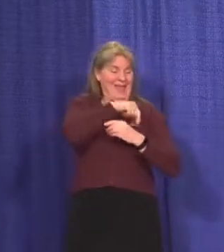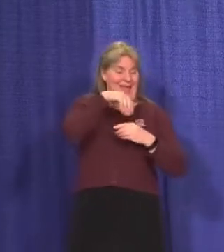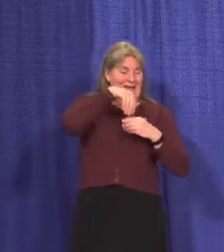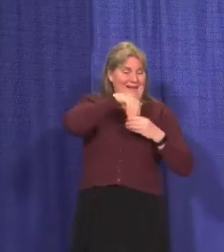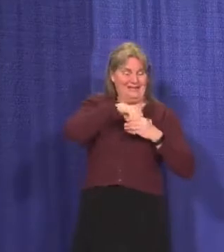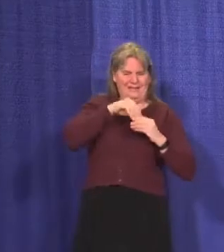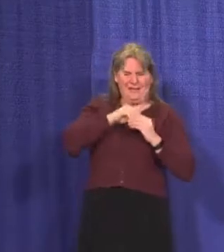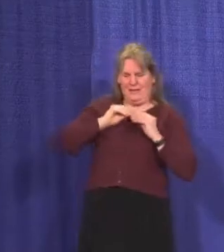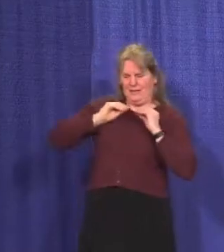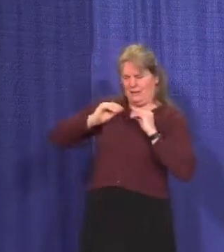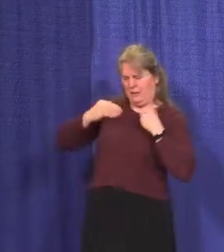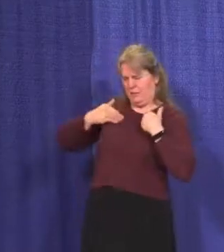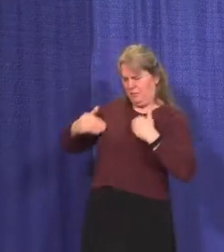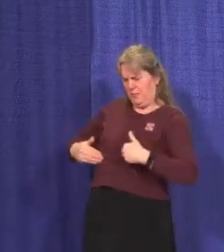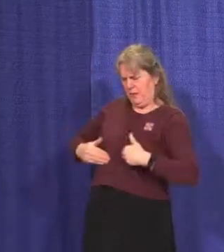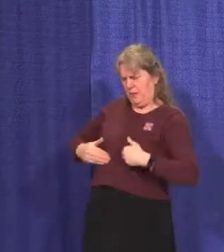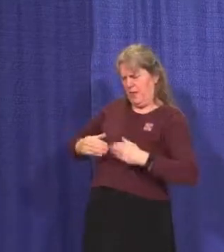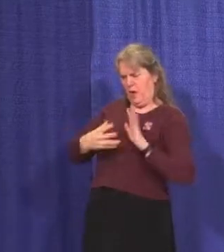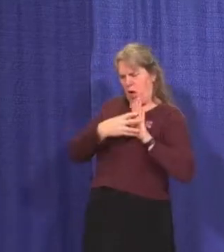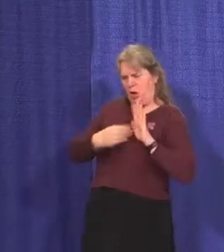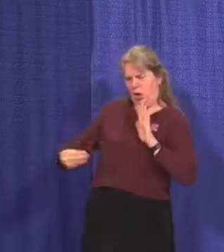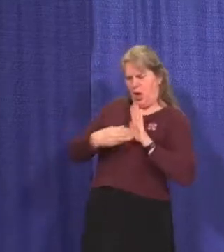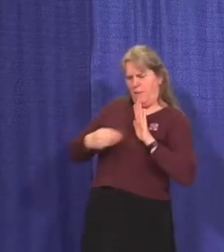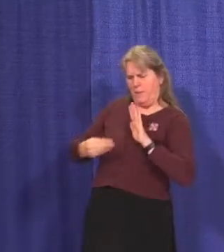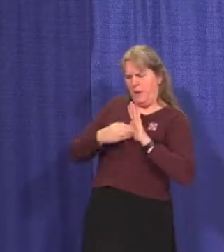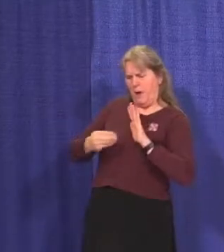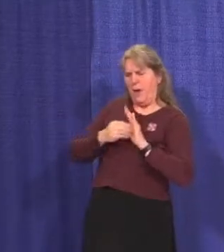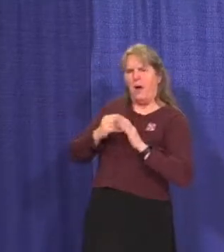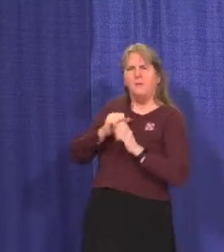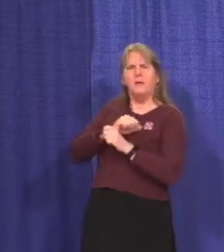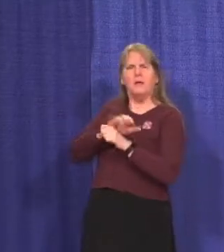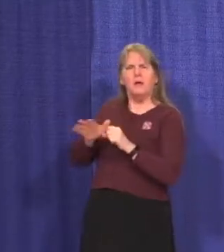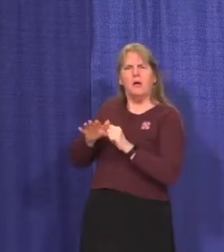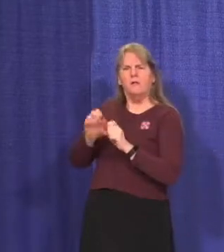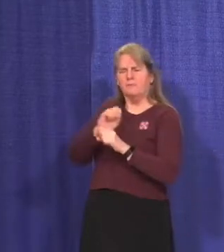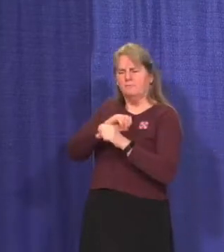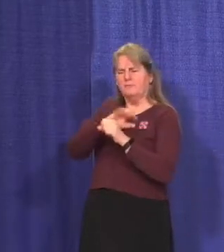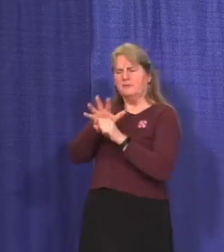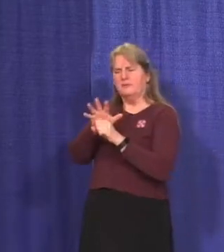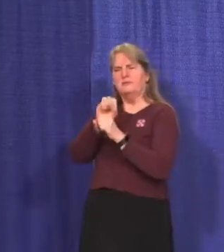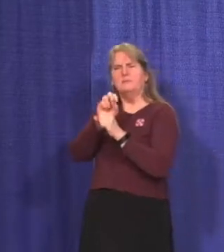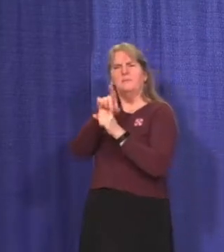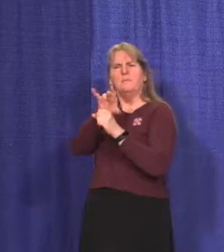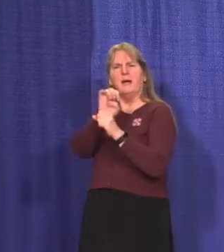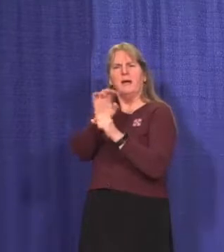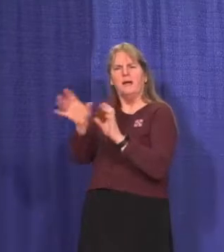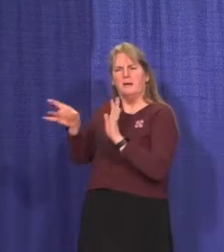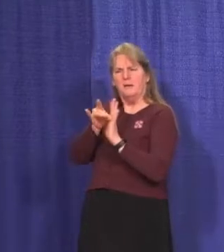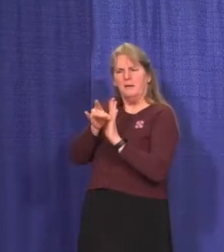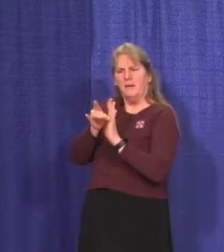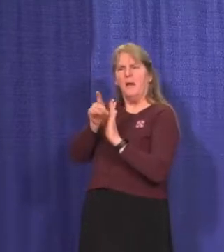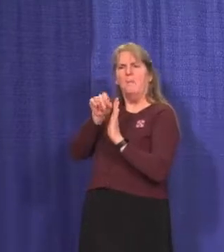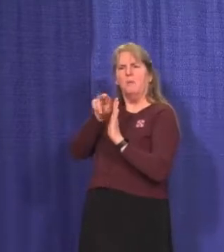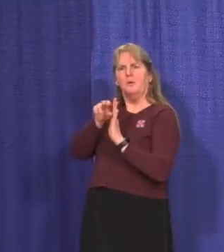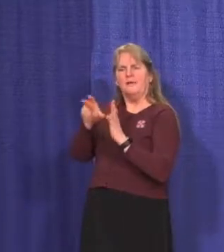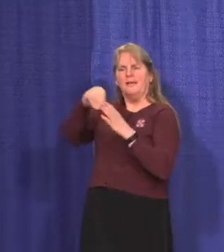COVID-19 spike protein. This protein elicits a powerful immune response.